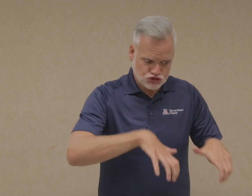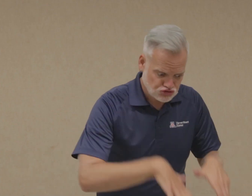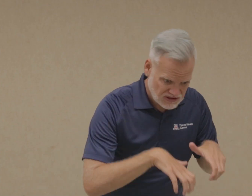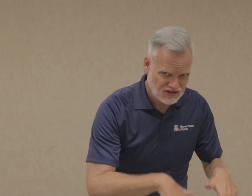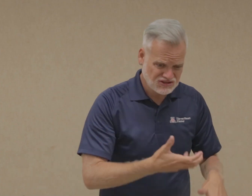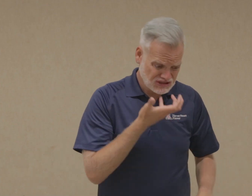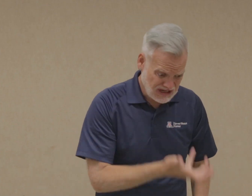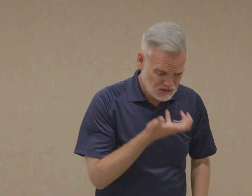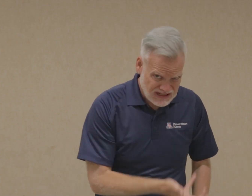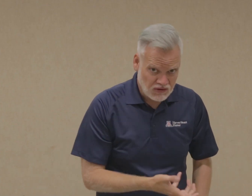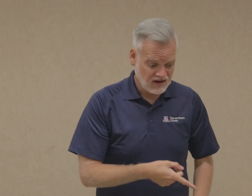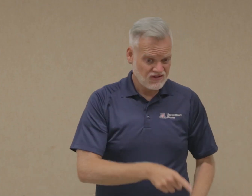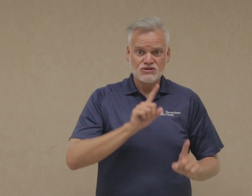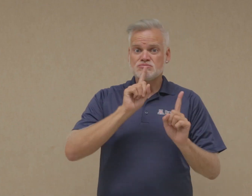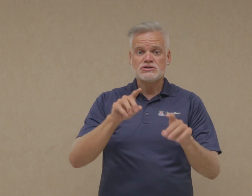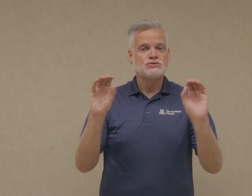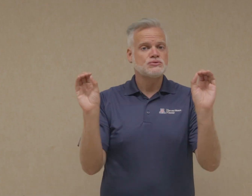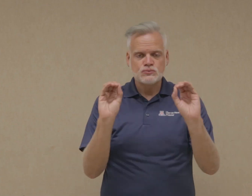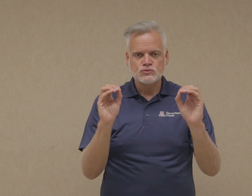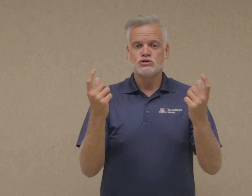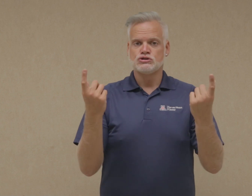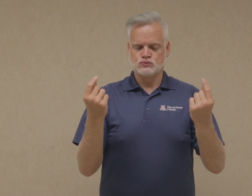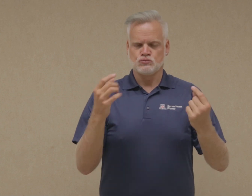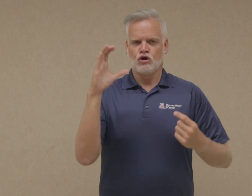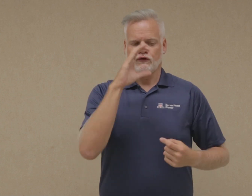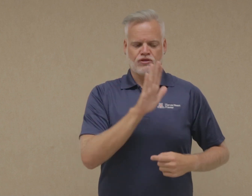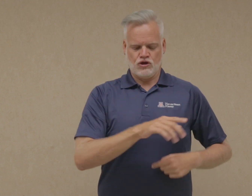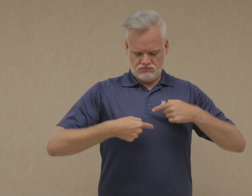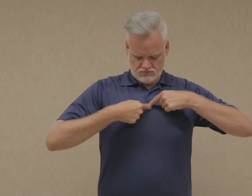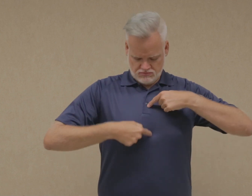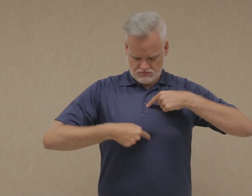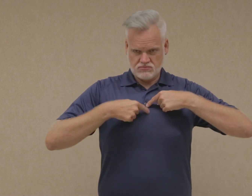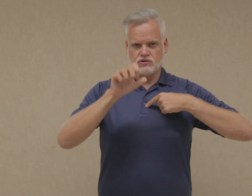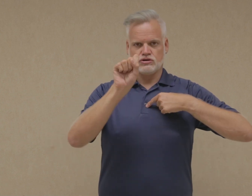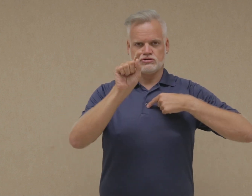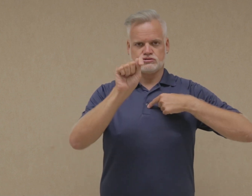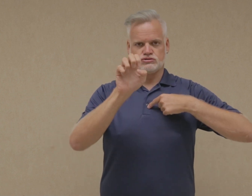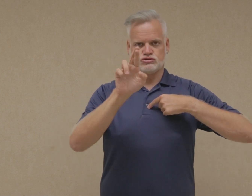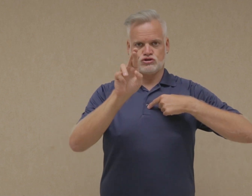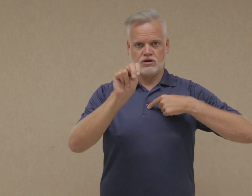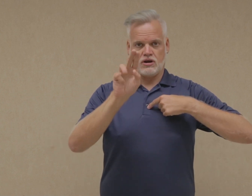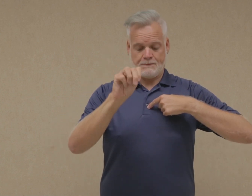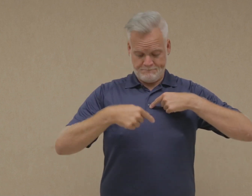First, check by shaking and shouting. If they do not respond, make a fist and use your knuckles to rub their sternum